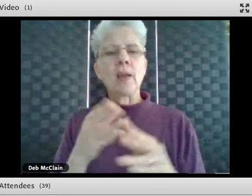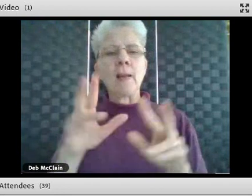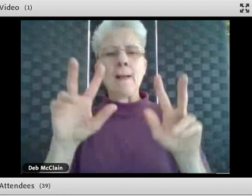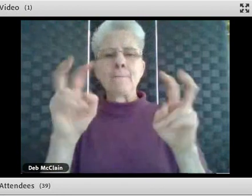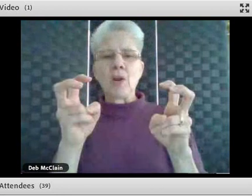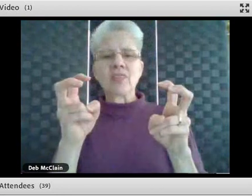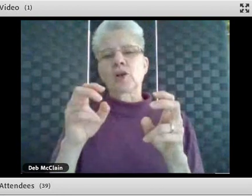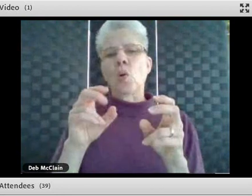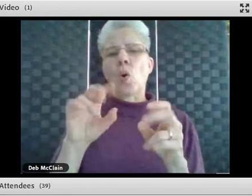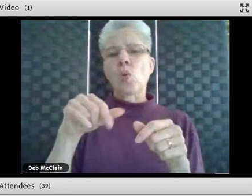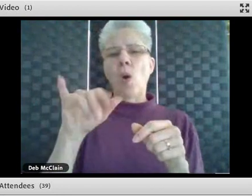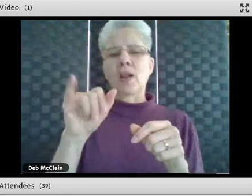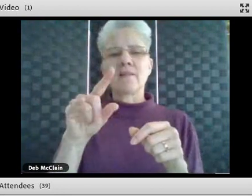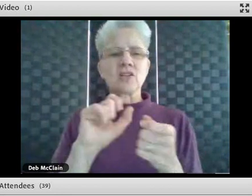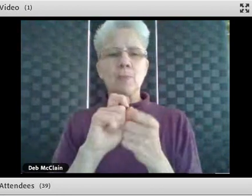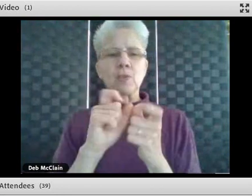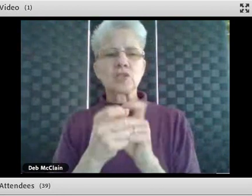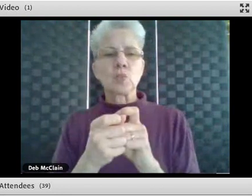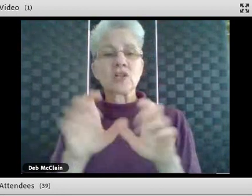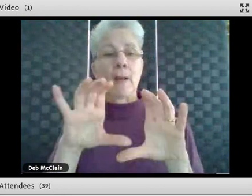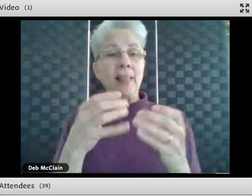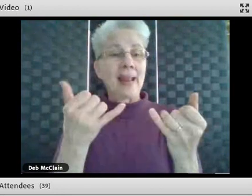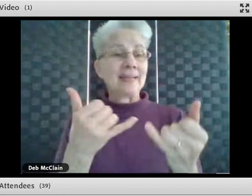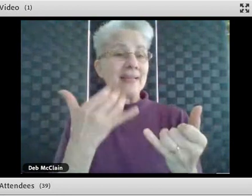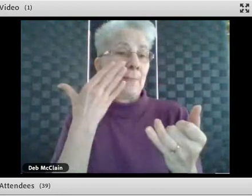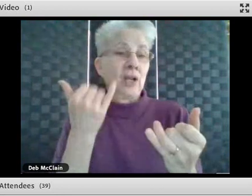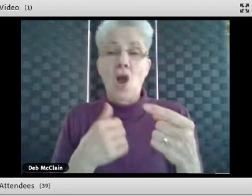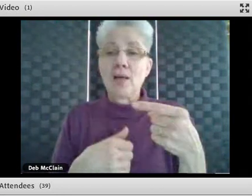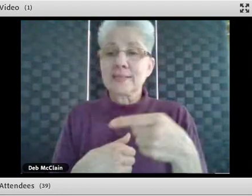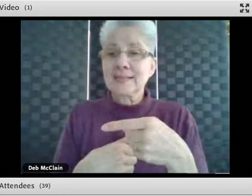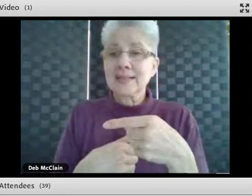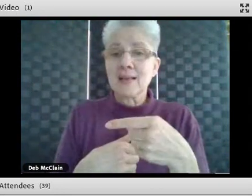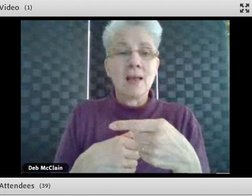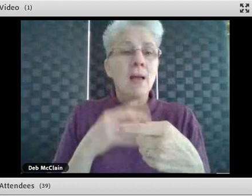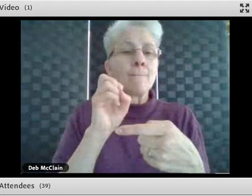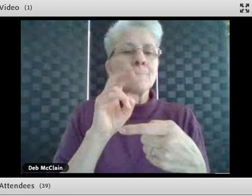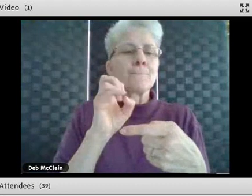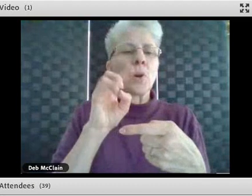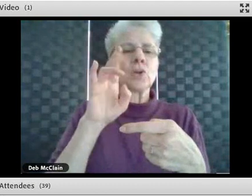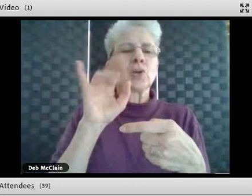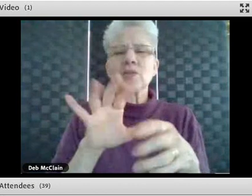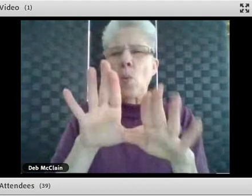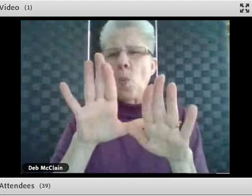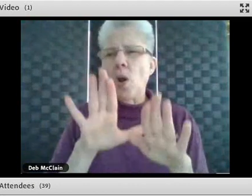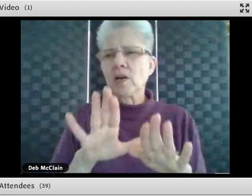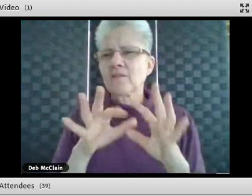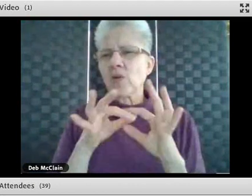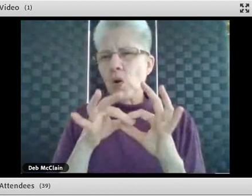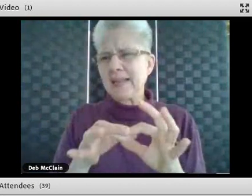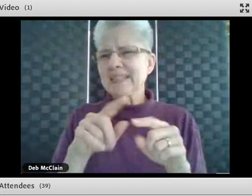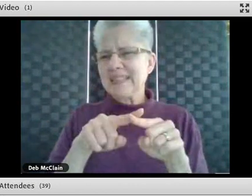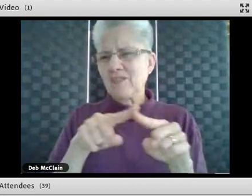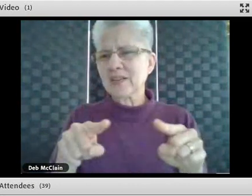So I'm gonna switch planets now just 'cause Mercury's a great one for this, in terms of the different types of Mercurys.